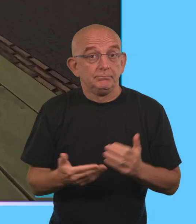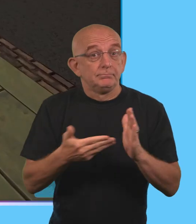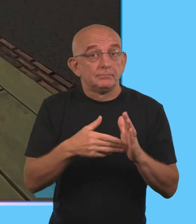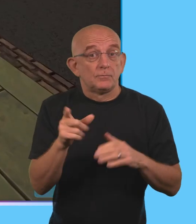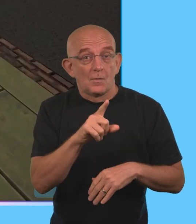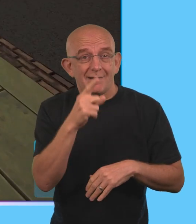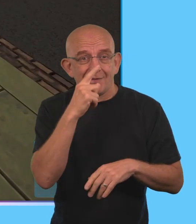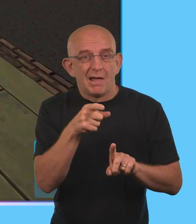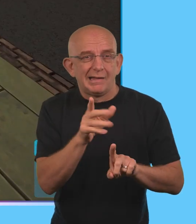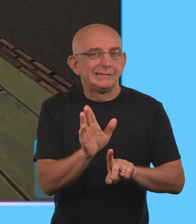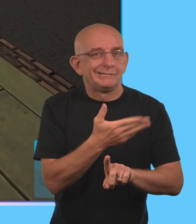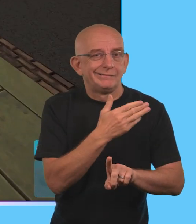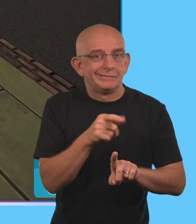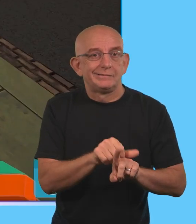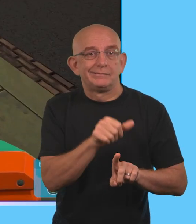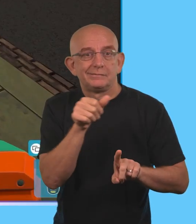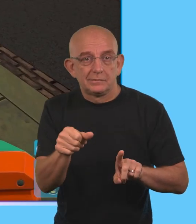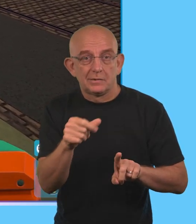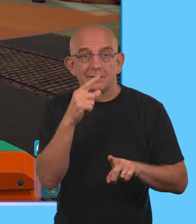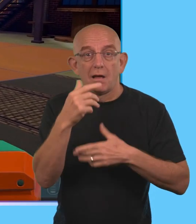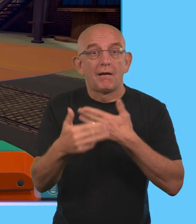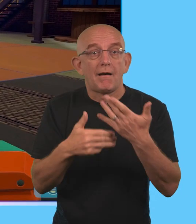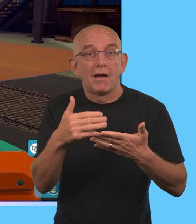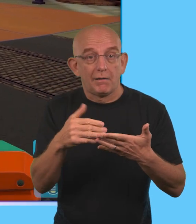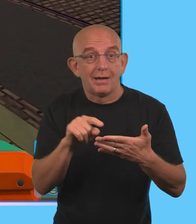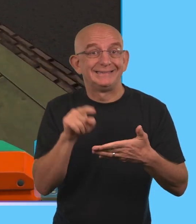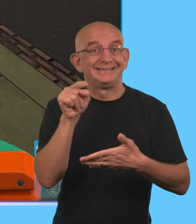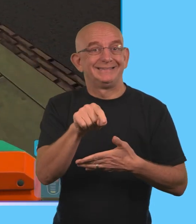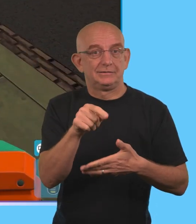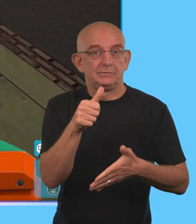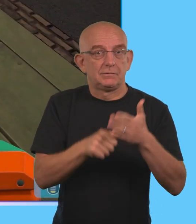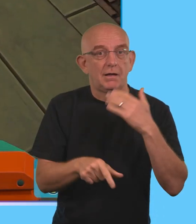You also have the option of skipping the preparation phase so you can jump right into painting.